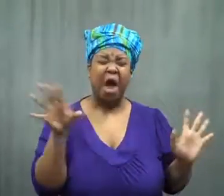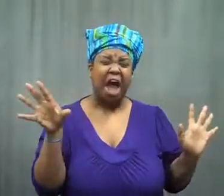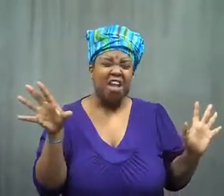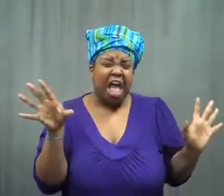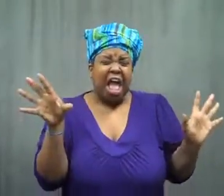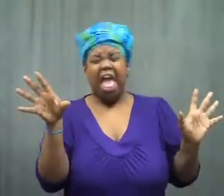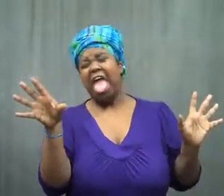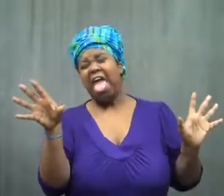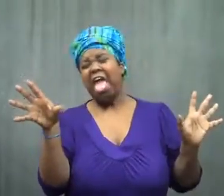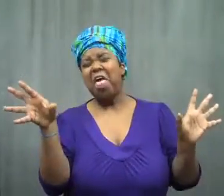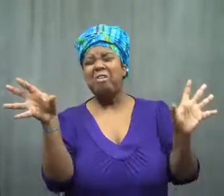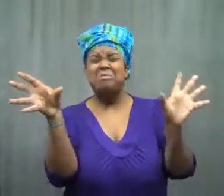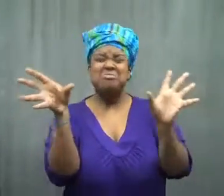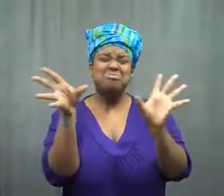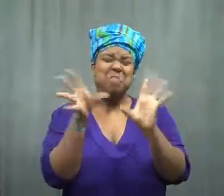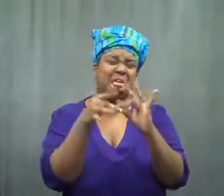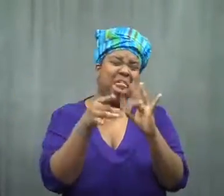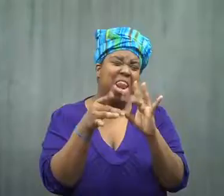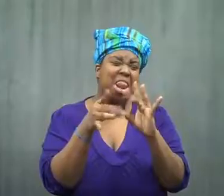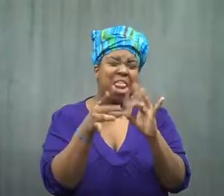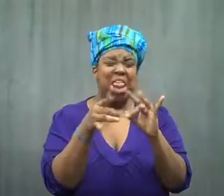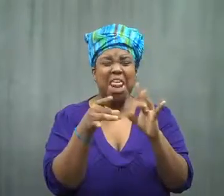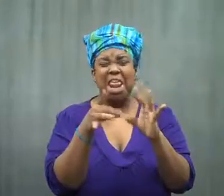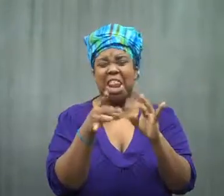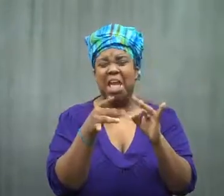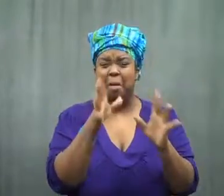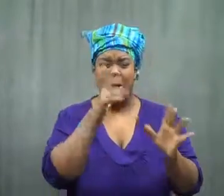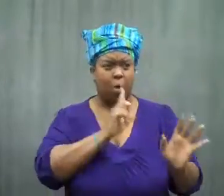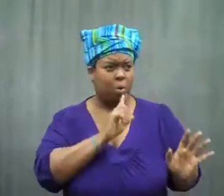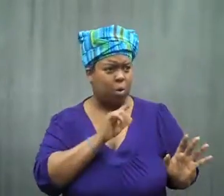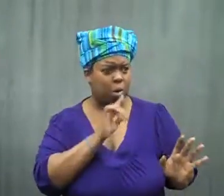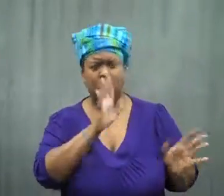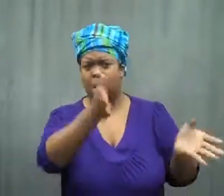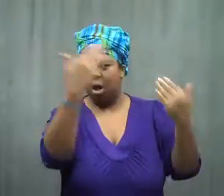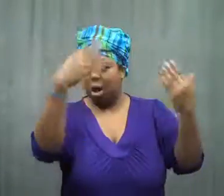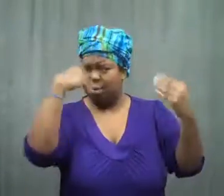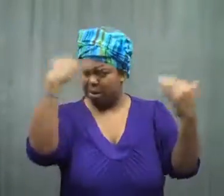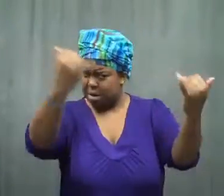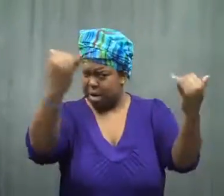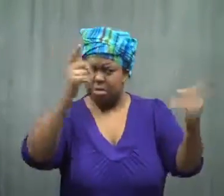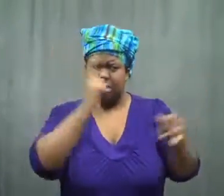She went on and on. Mom said, "Oh really, well come on home now!"